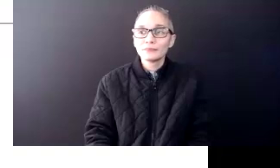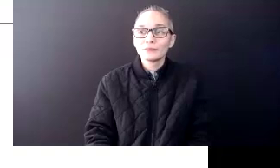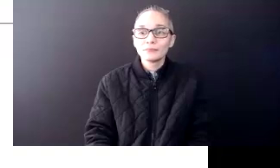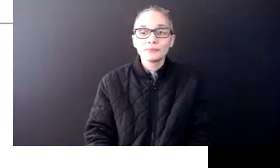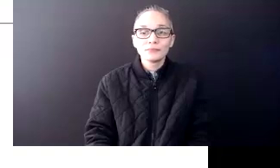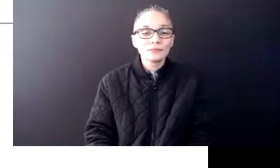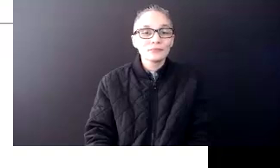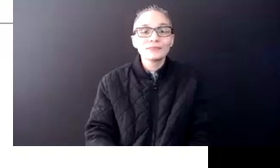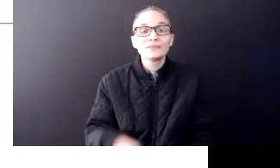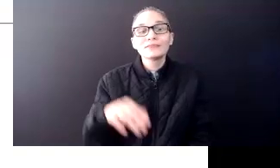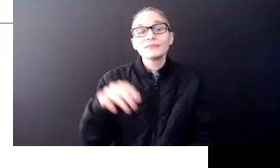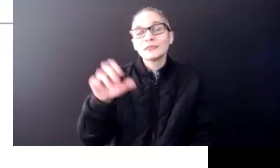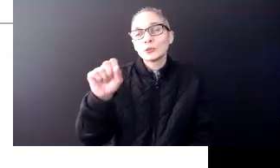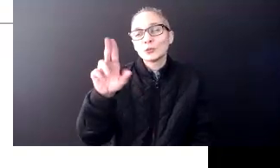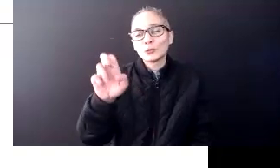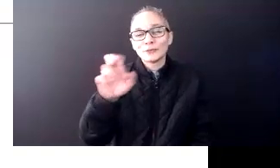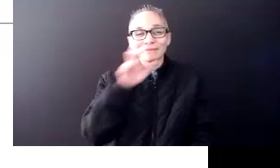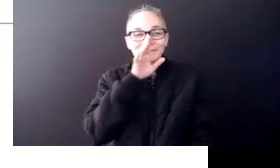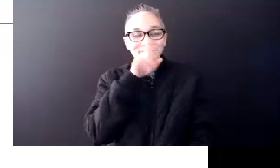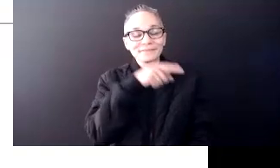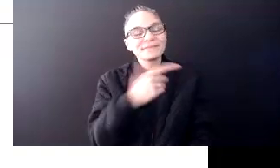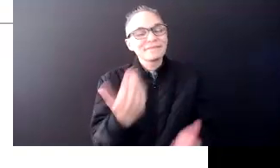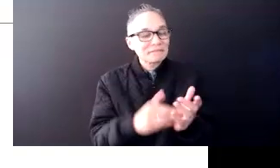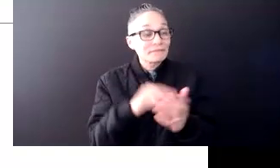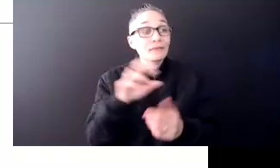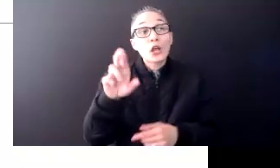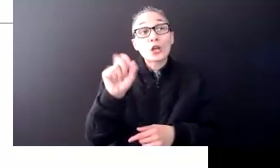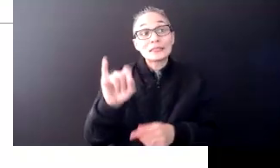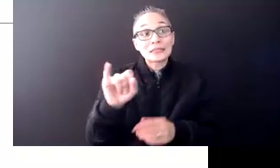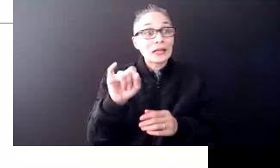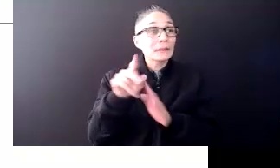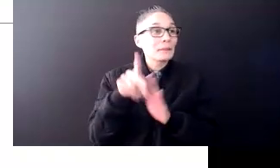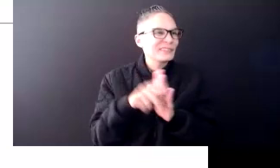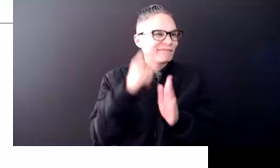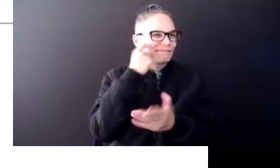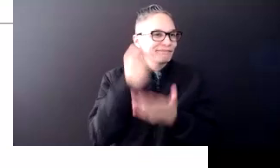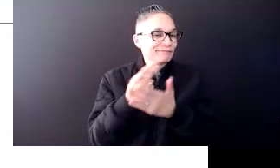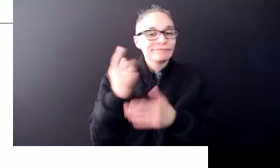Okay. And as I previously mentioned, an RSI policy was approved, in 2023.